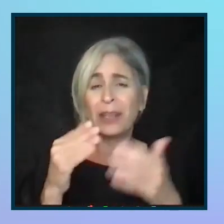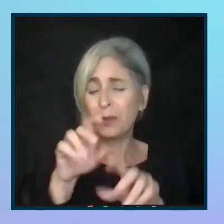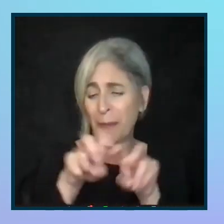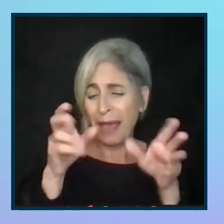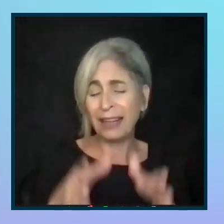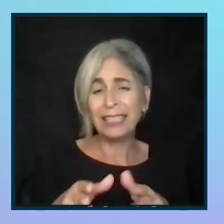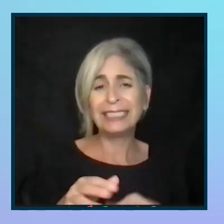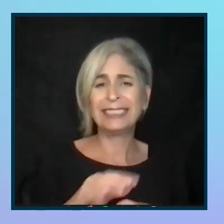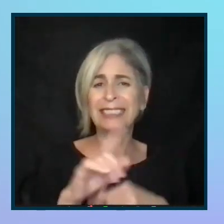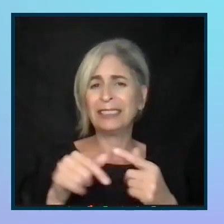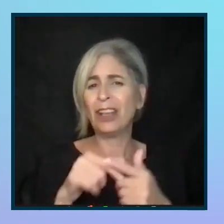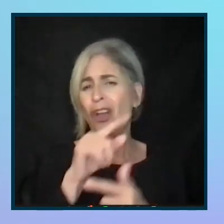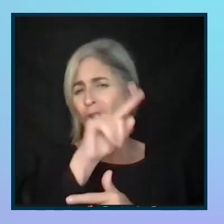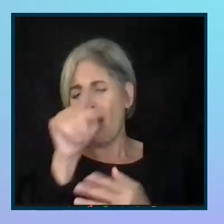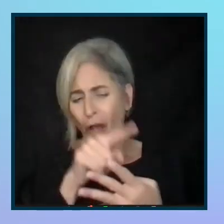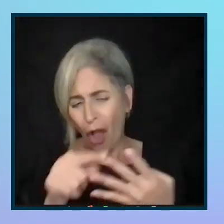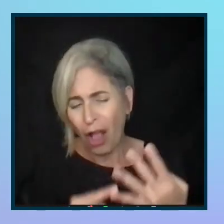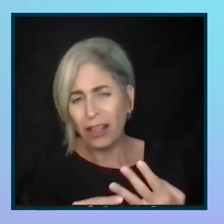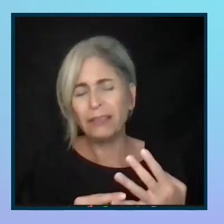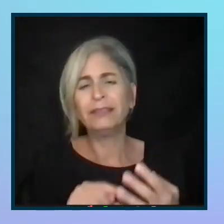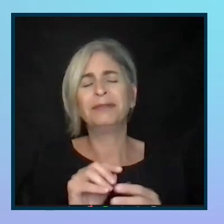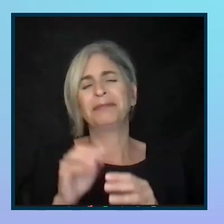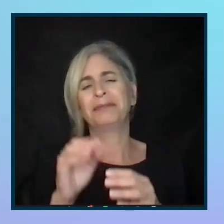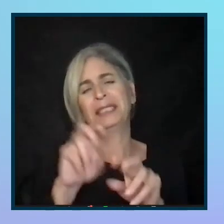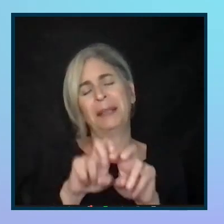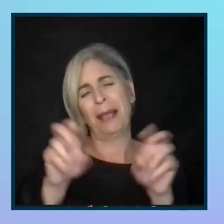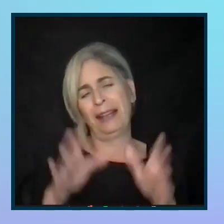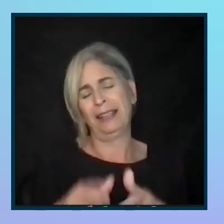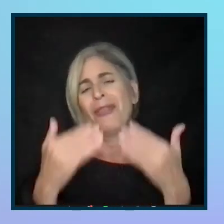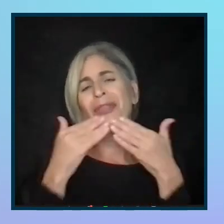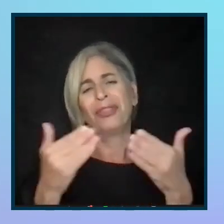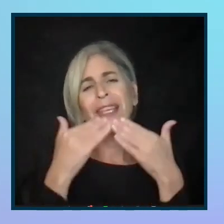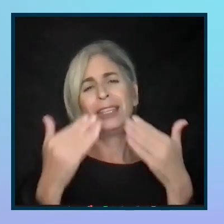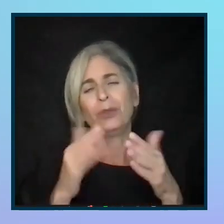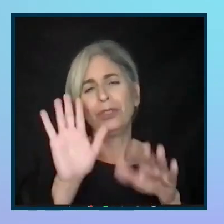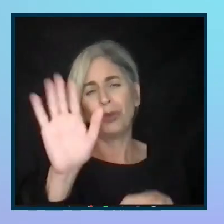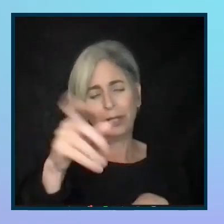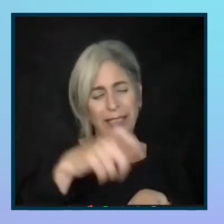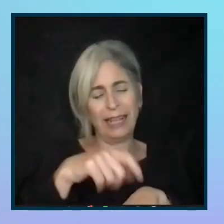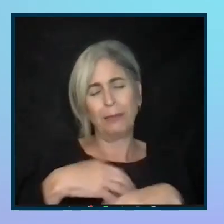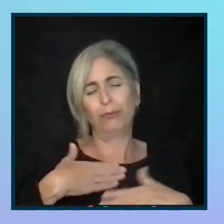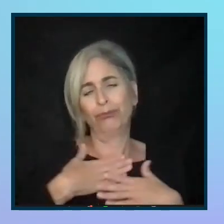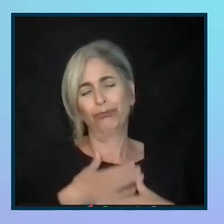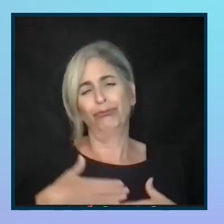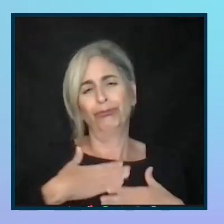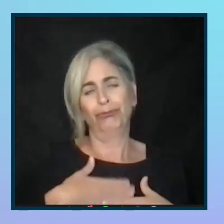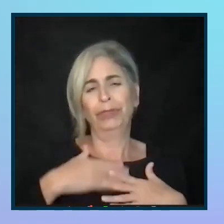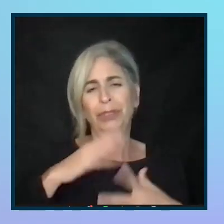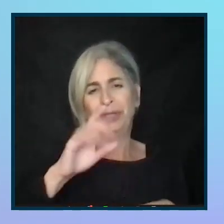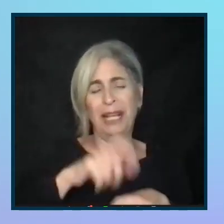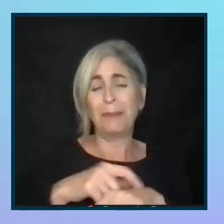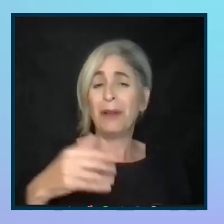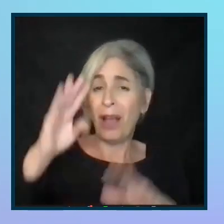Cybele, Fred, November, and Ted. Really appreciate it and your time today. And hopefully everyone has a good